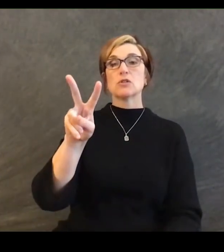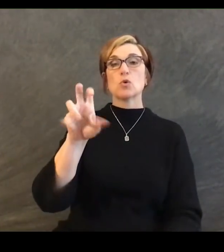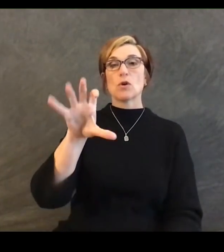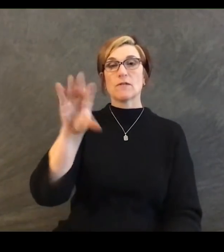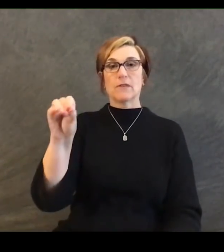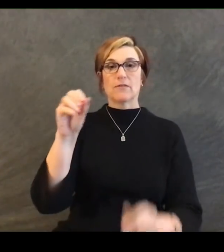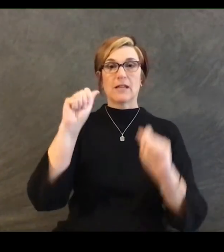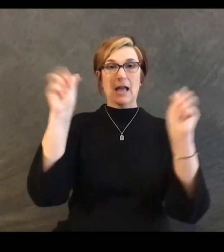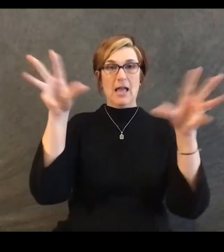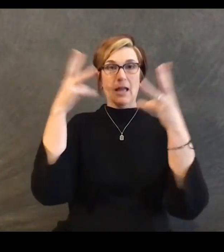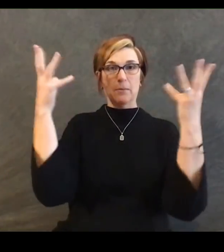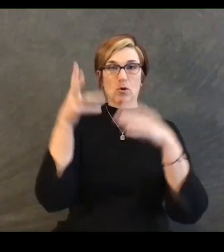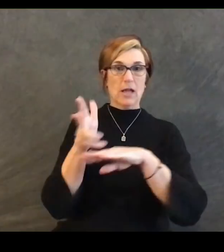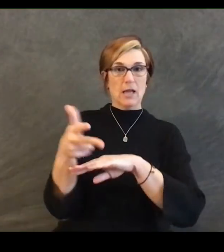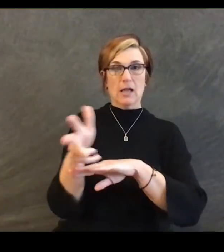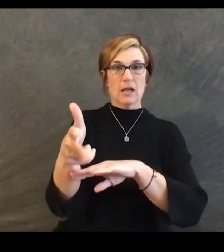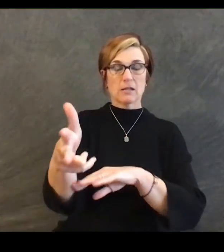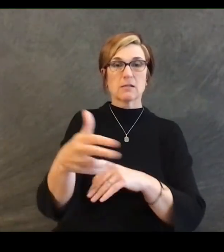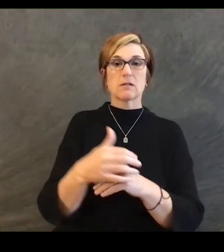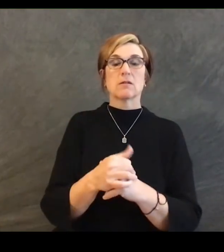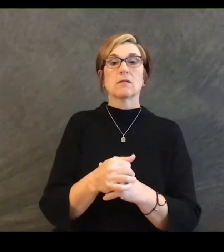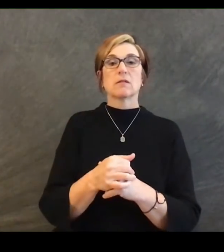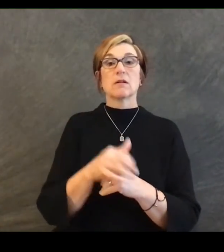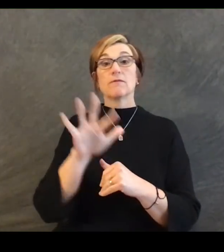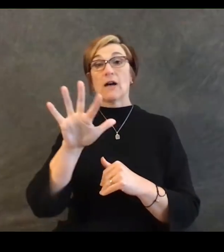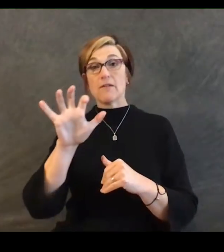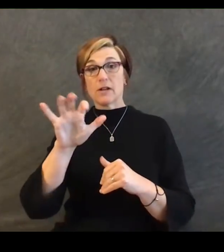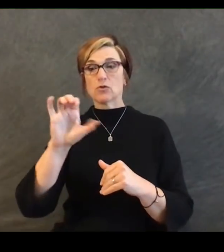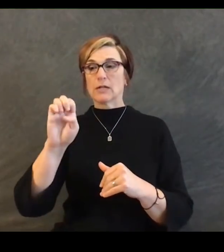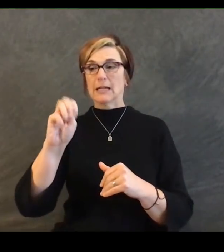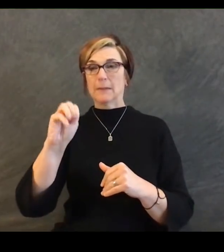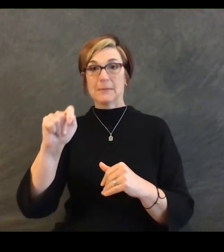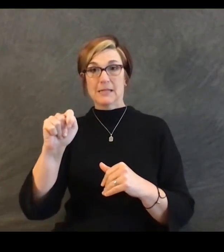respond to the increasing caseload that's a lot of